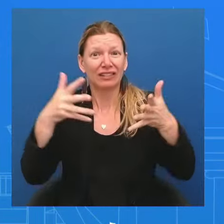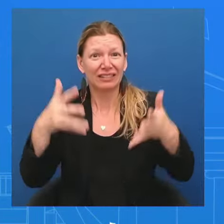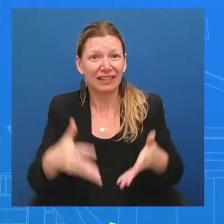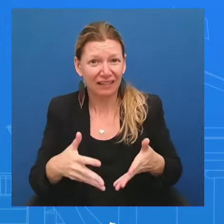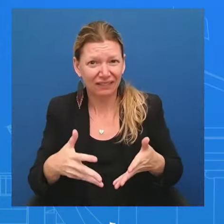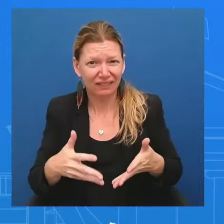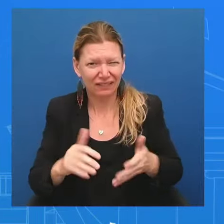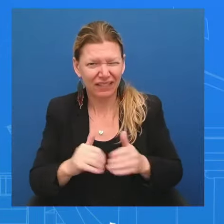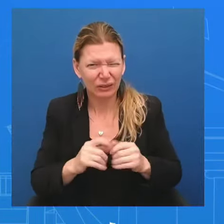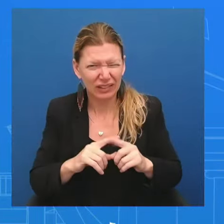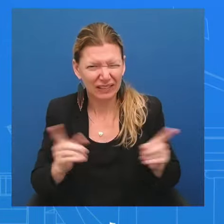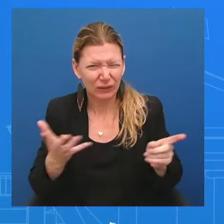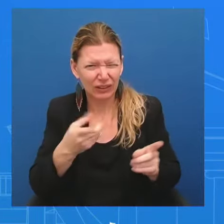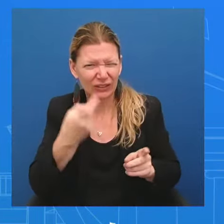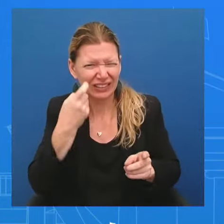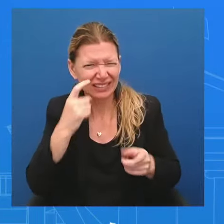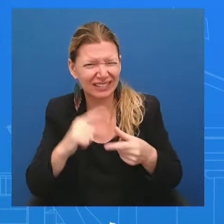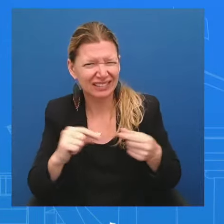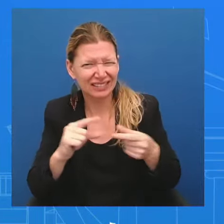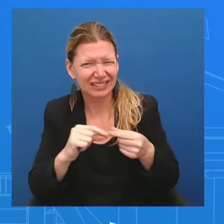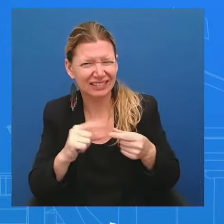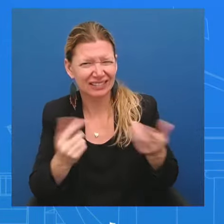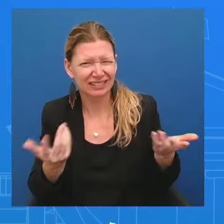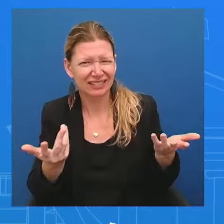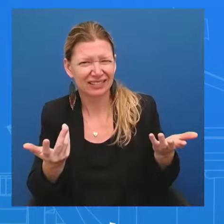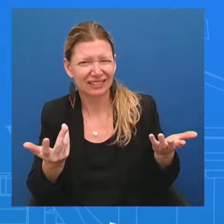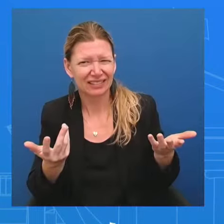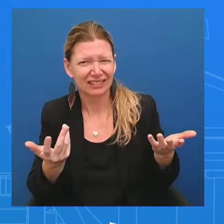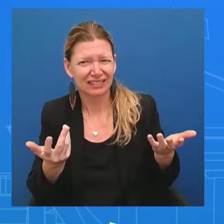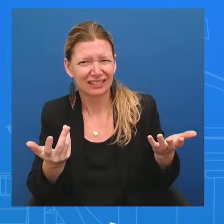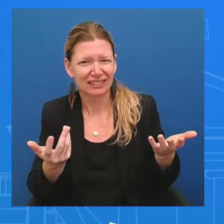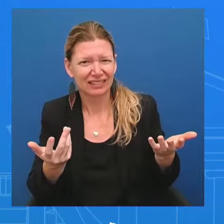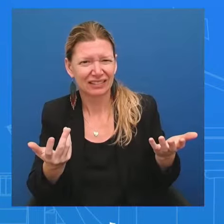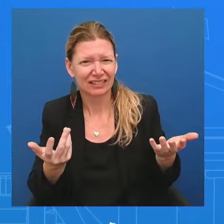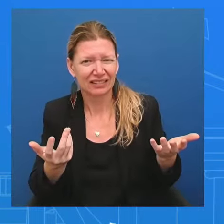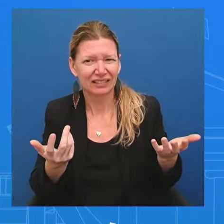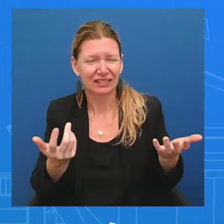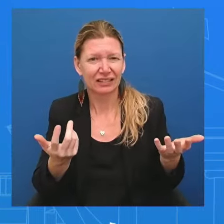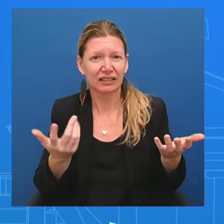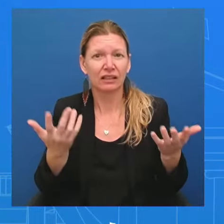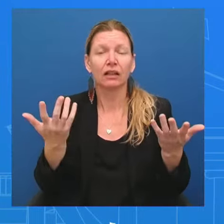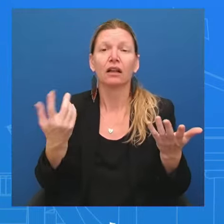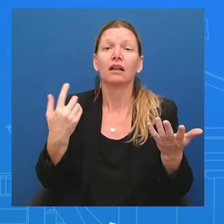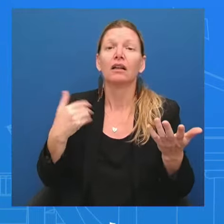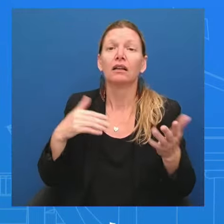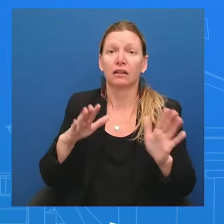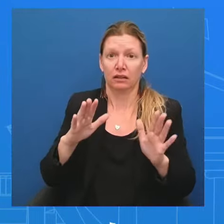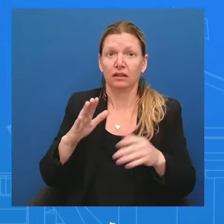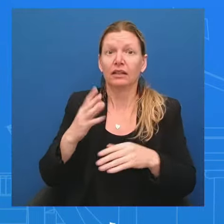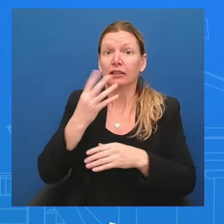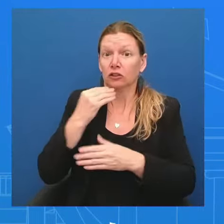unless the Israelis give us really a viable way to make sure that these one and a half million civilians are safe?